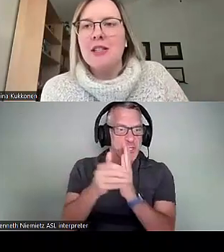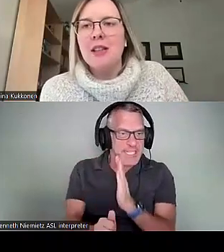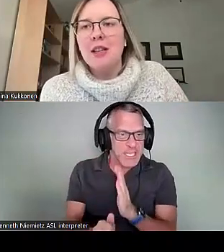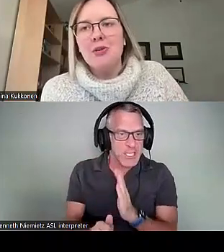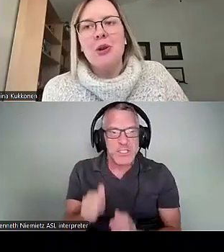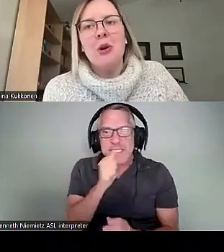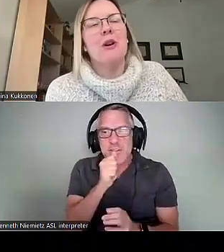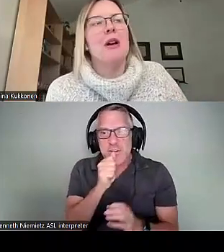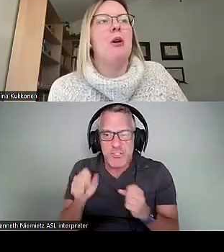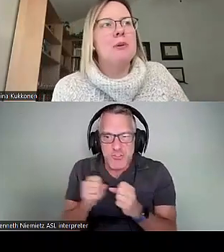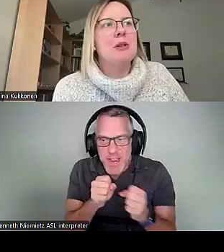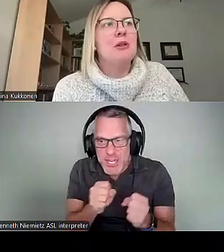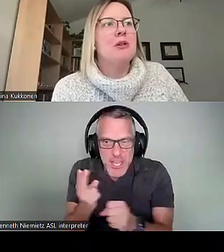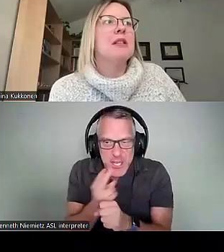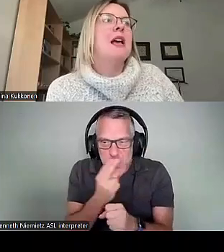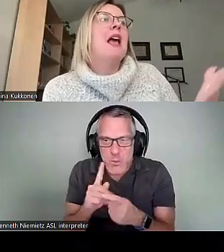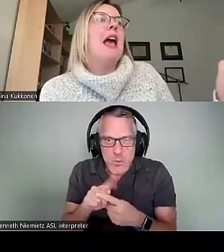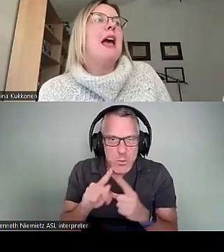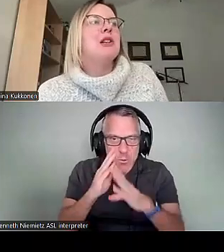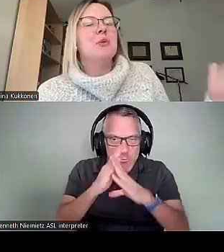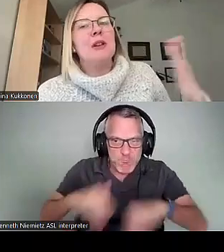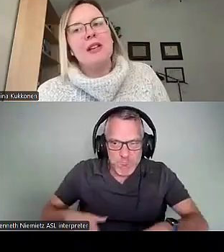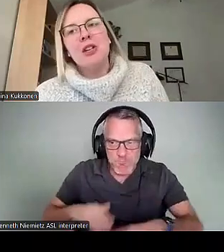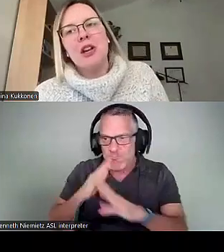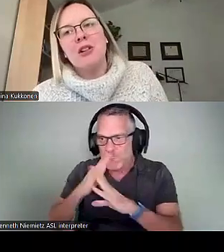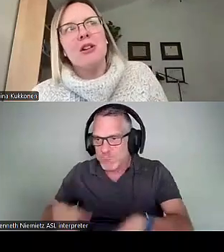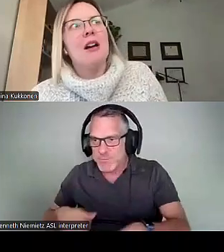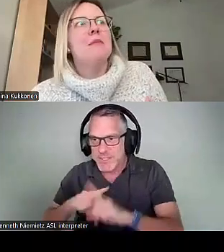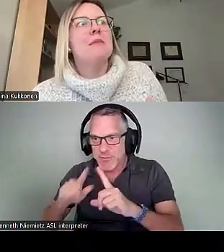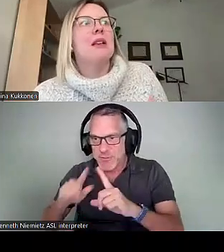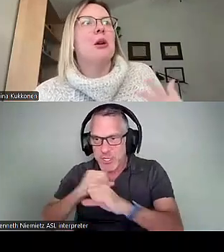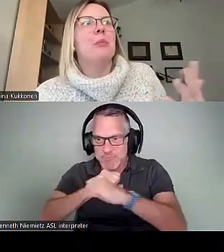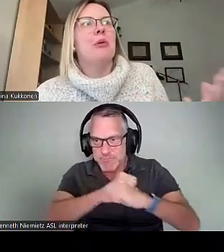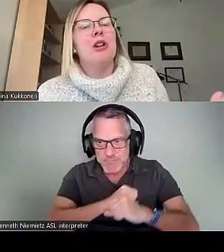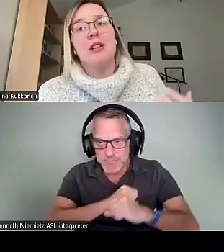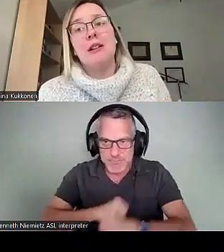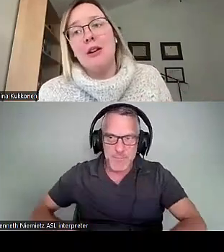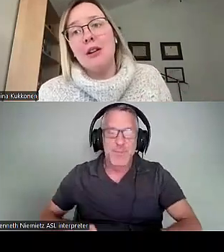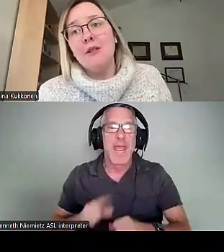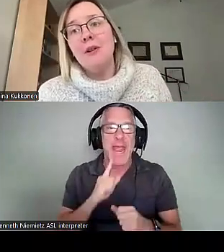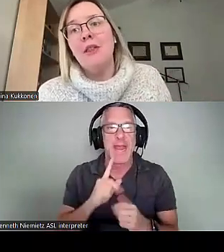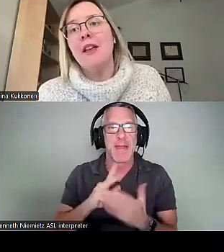that they use to overcome obstacles. And with each character comes a little project narrative